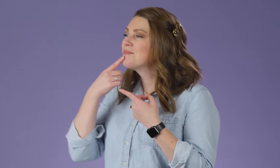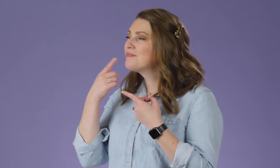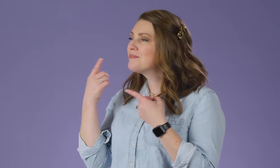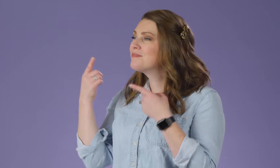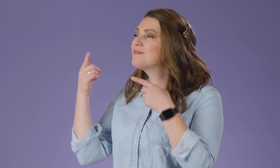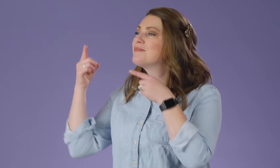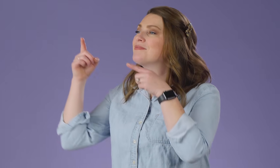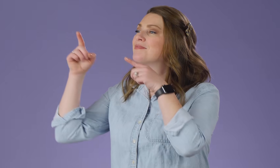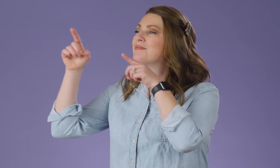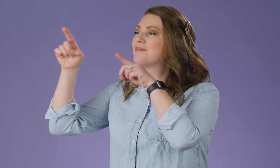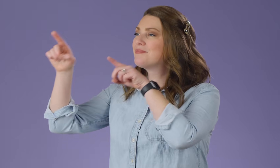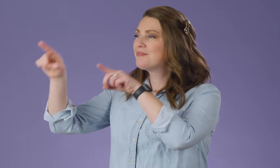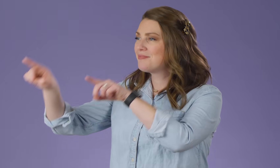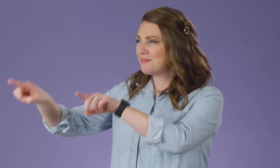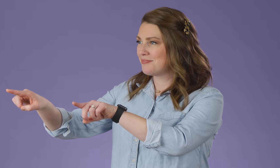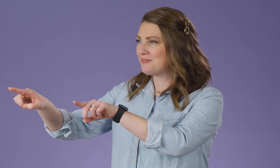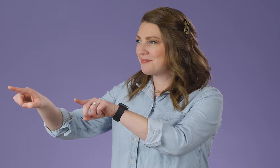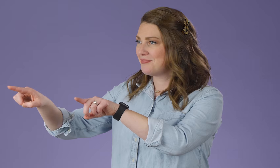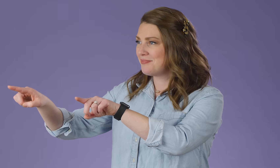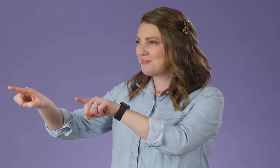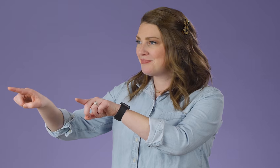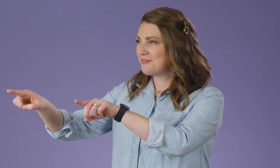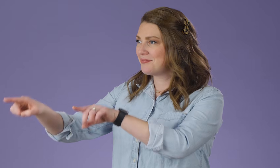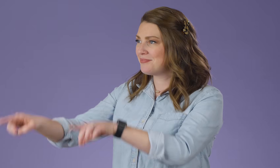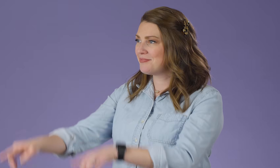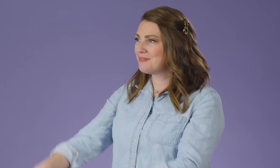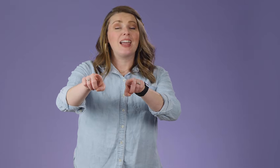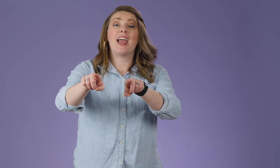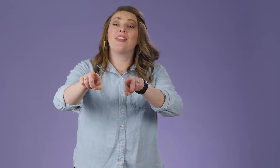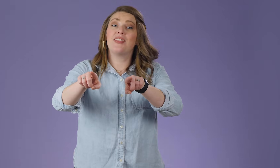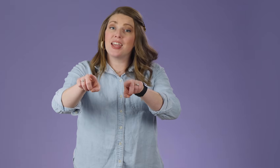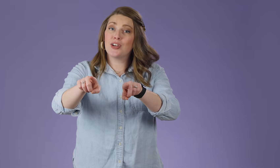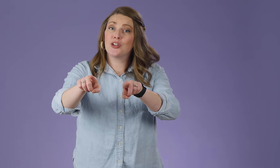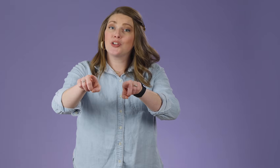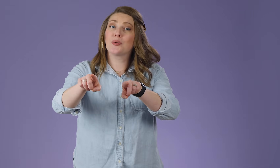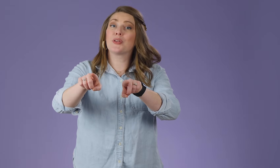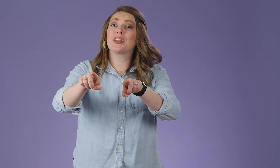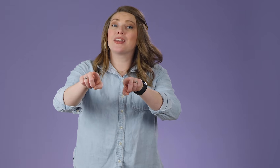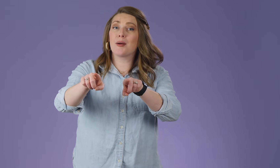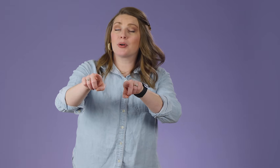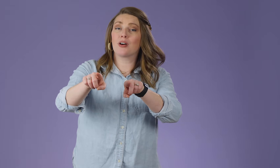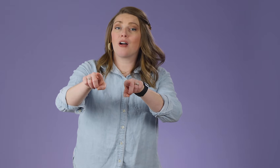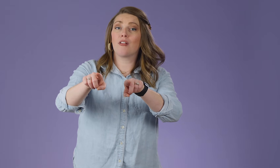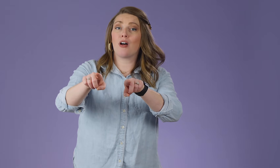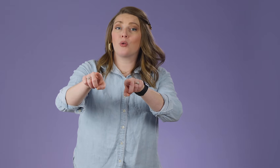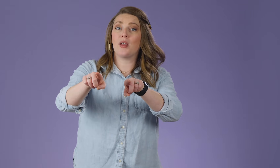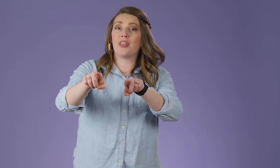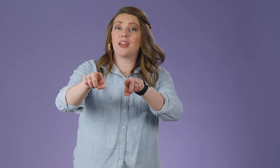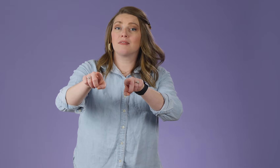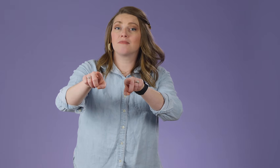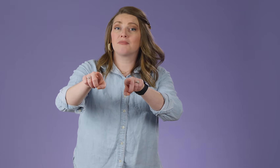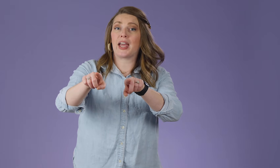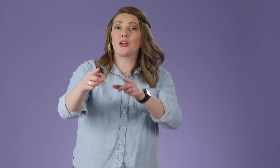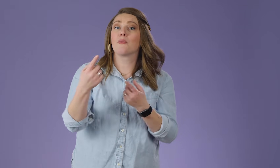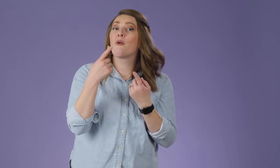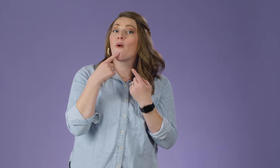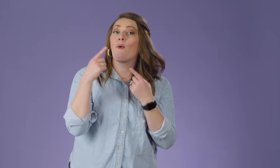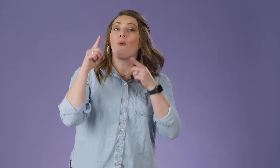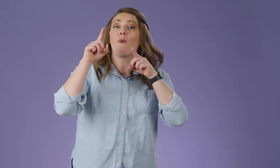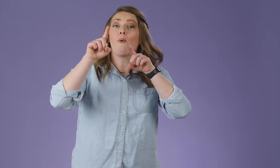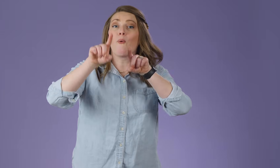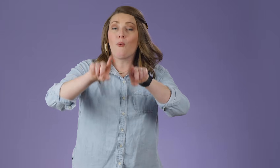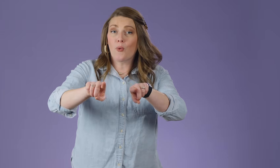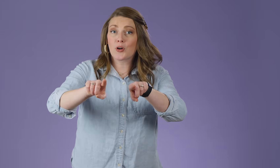and then coming down to what you've said and then you can put the number along with it, like order